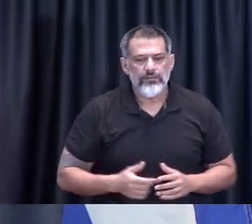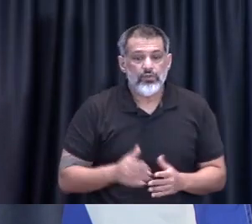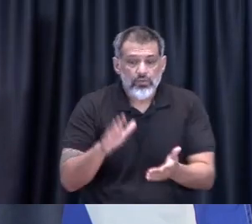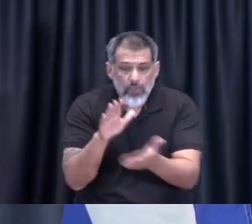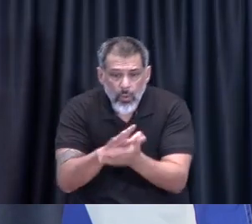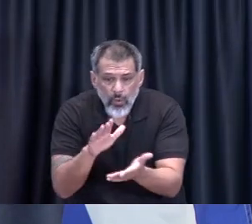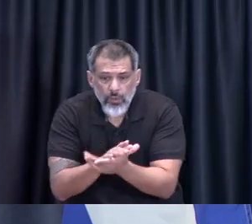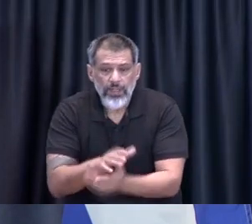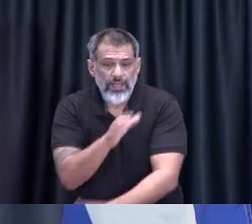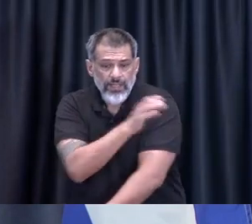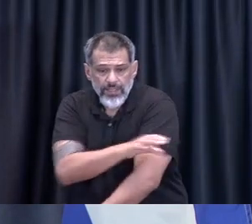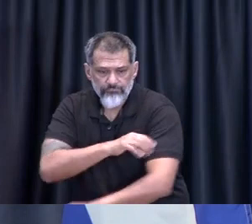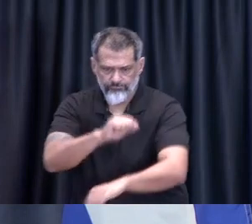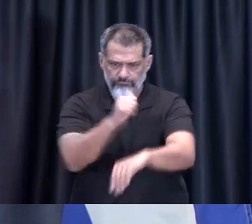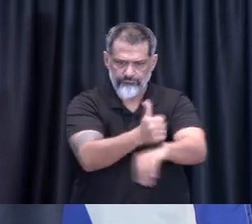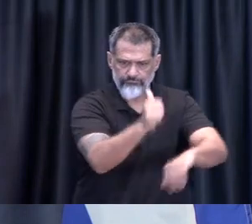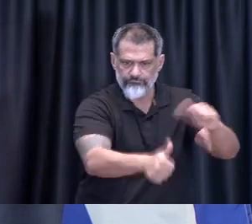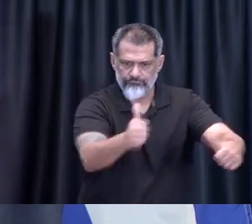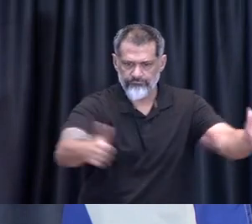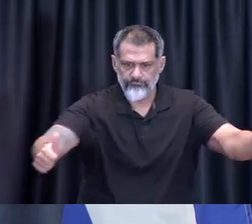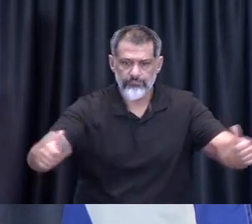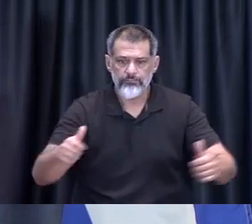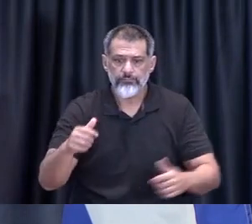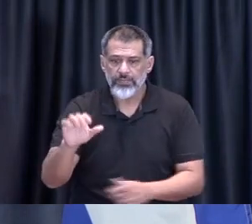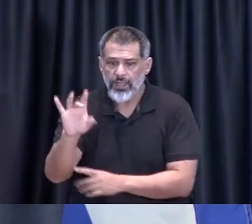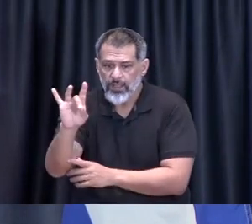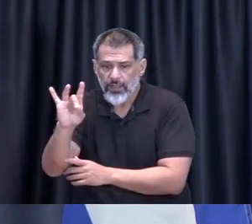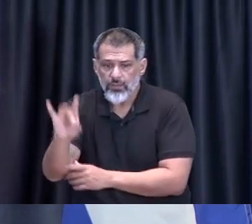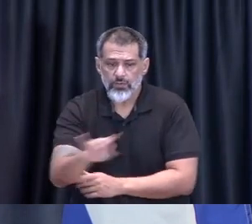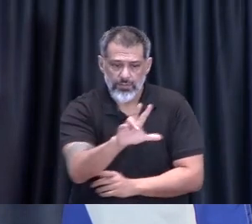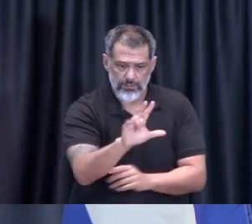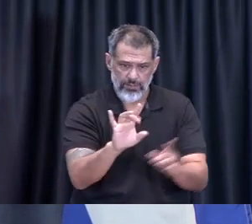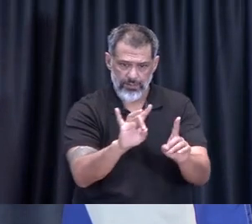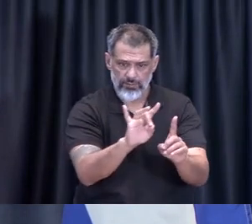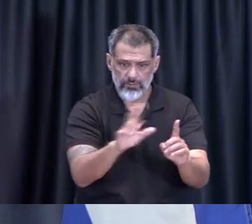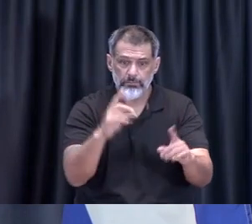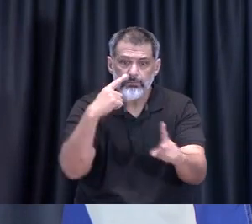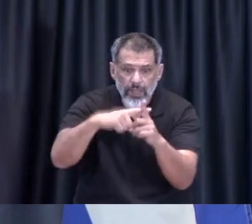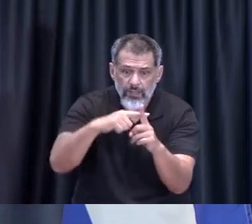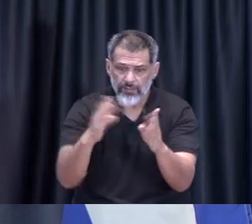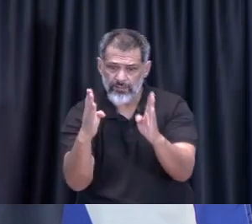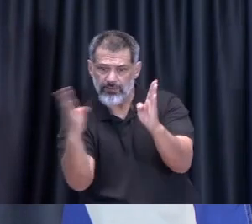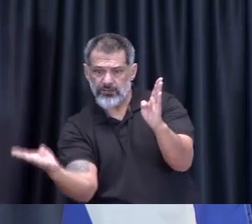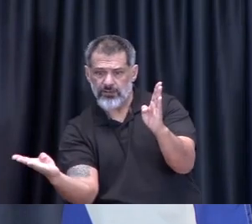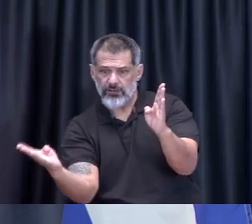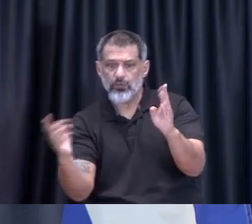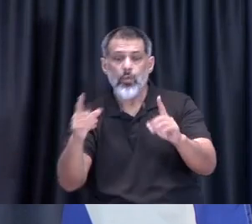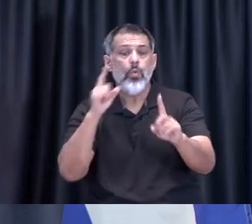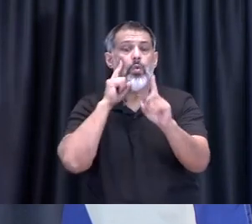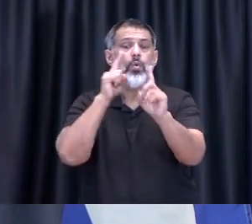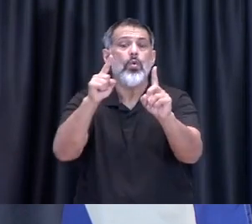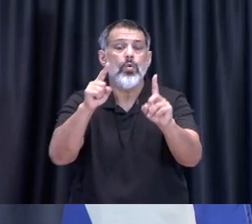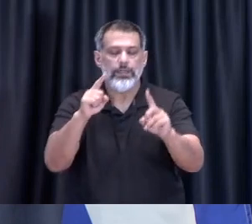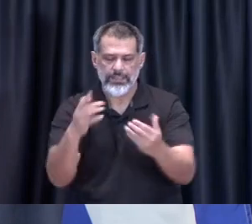hours and after-school hours, trying to make sure that the opportunities for vaccine are convenient, both in terms